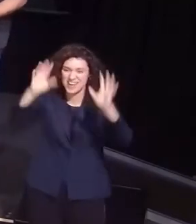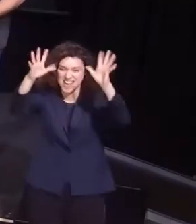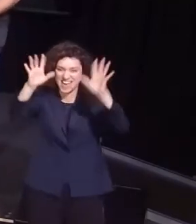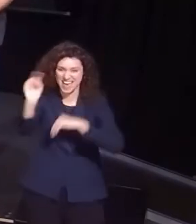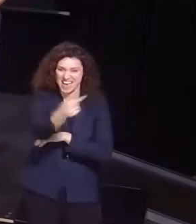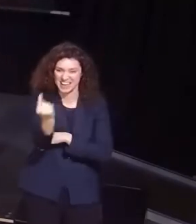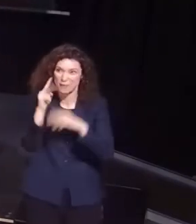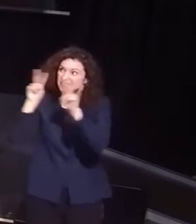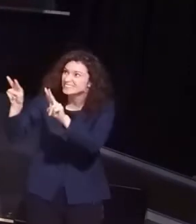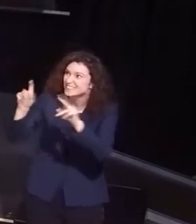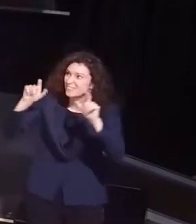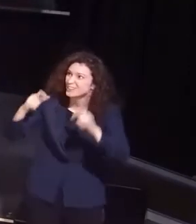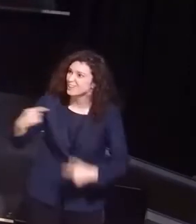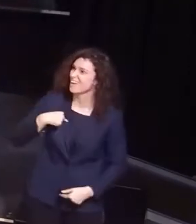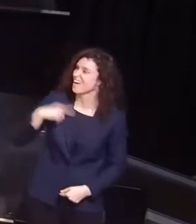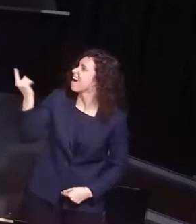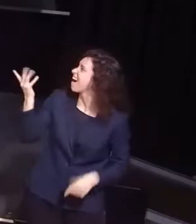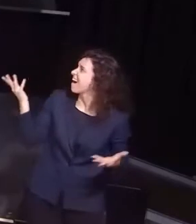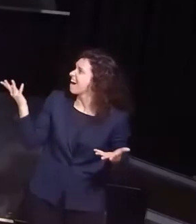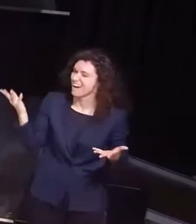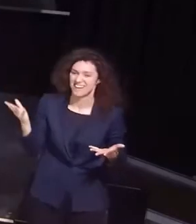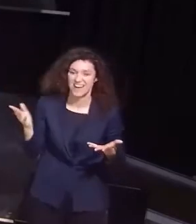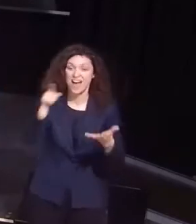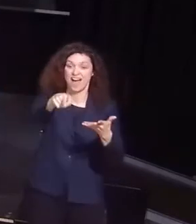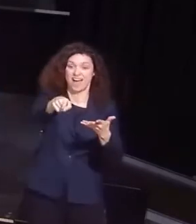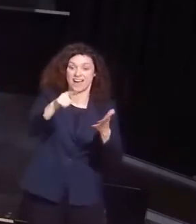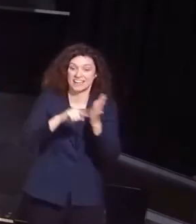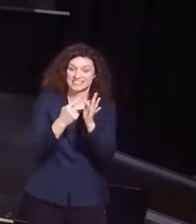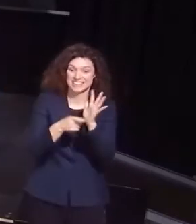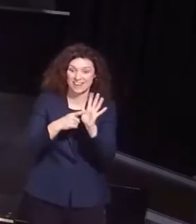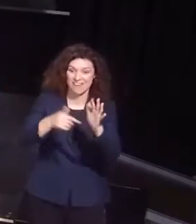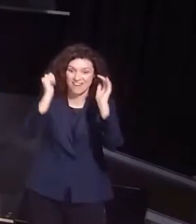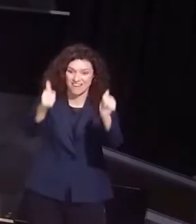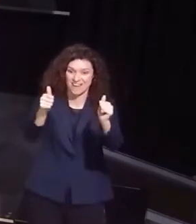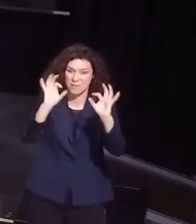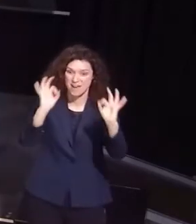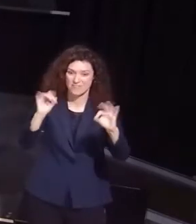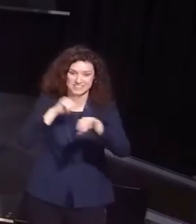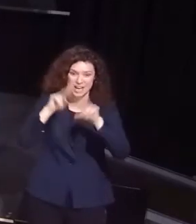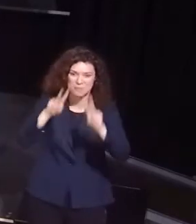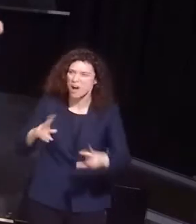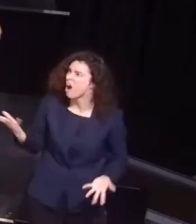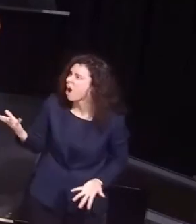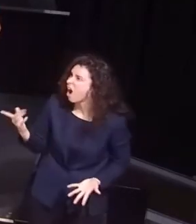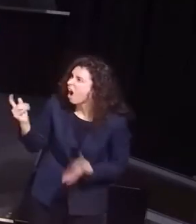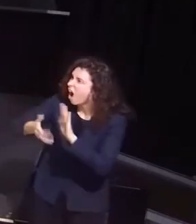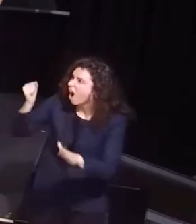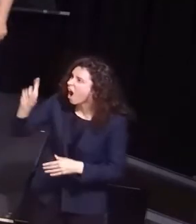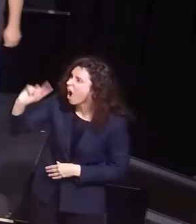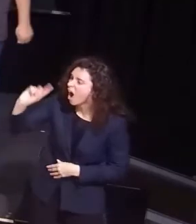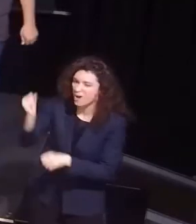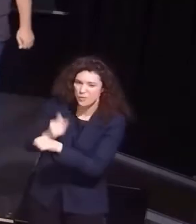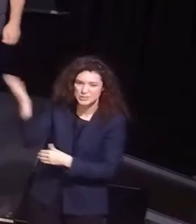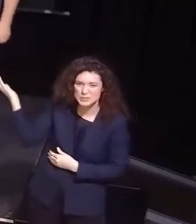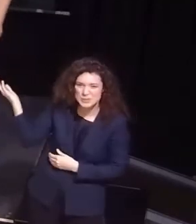Anyways, so... -TARA: What's going on? Oh, there she is! LAUGHS ALL LAUGH